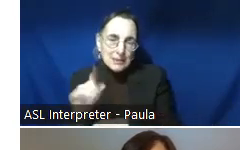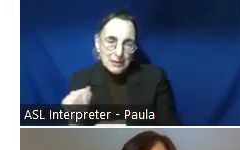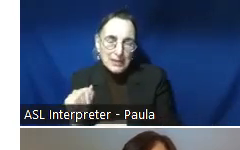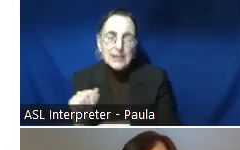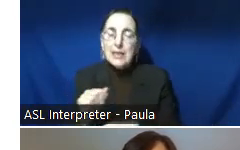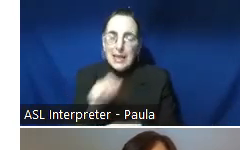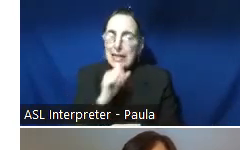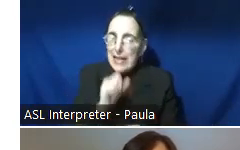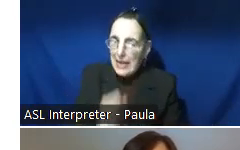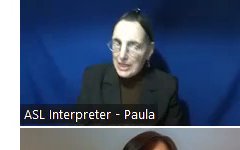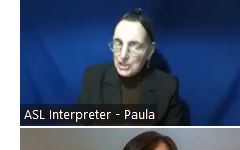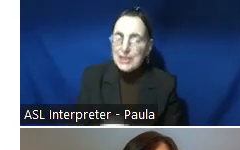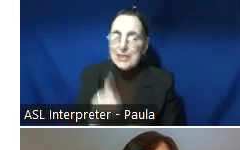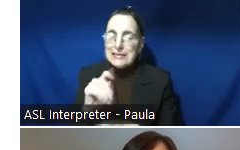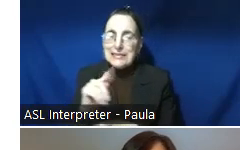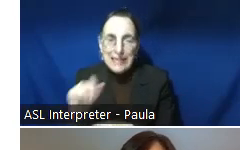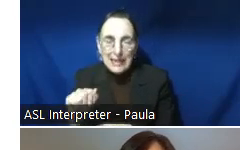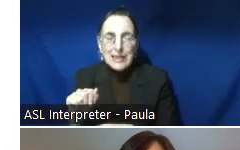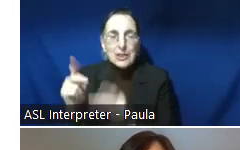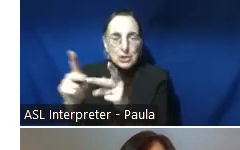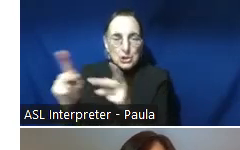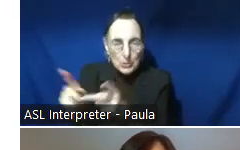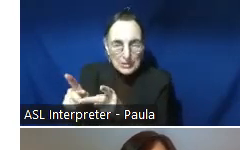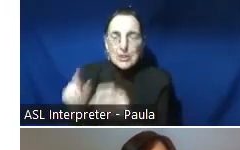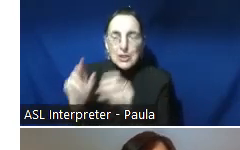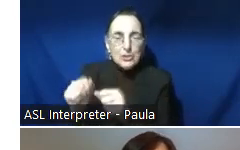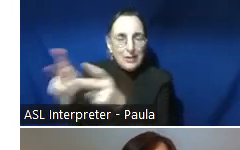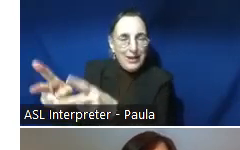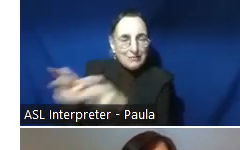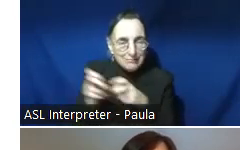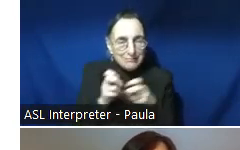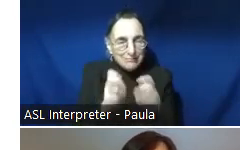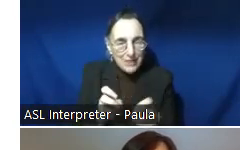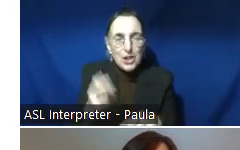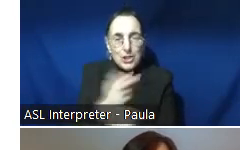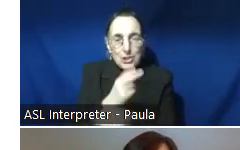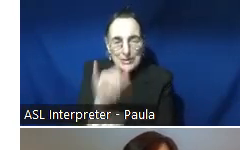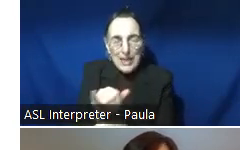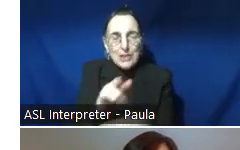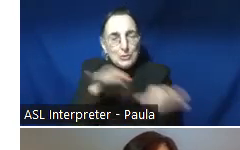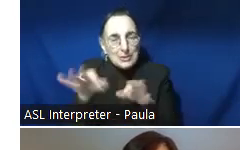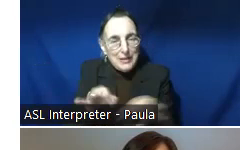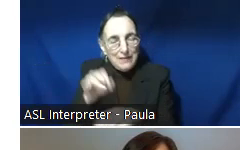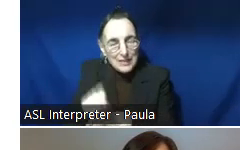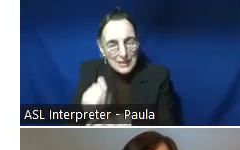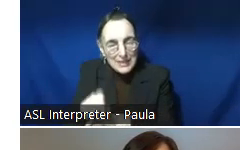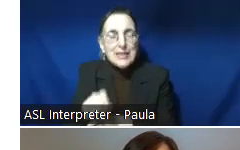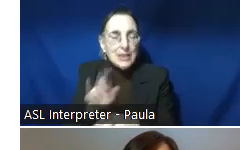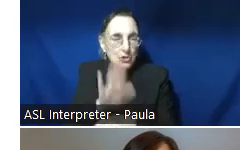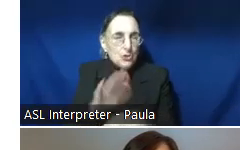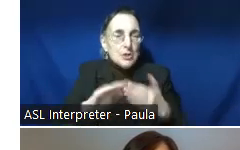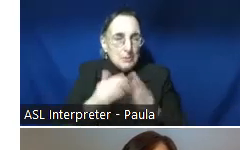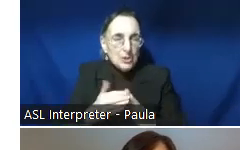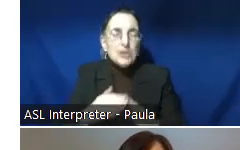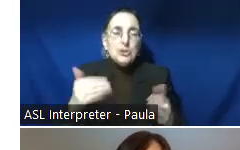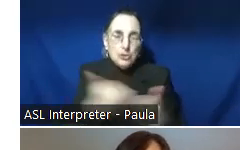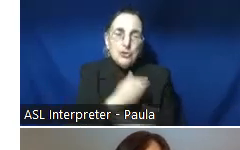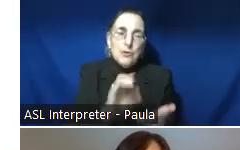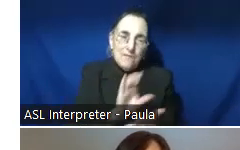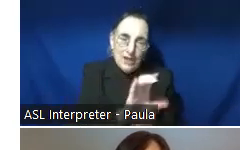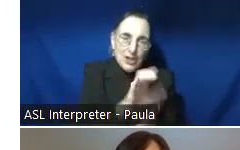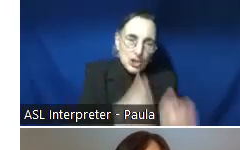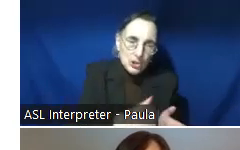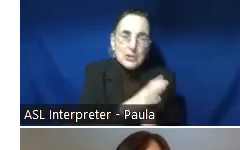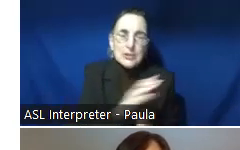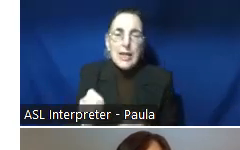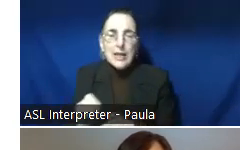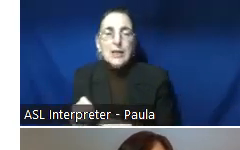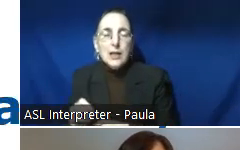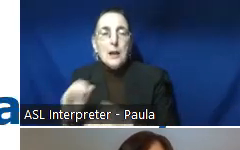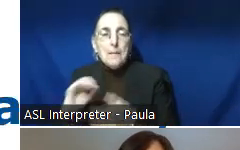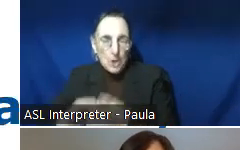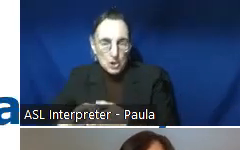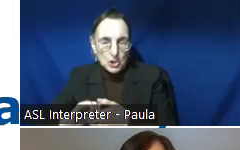information to explain the need in your community to new partners and funders. Next slide.